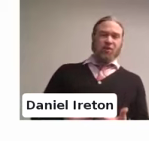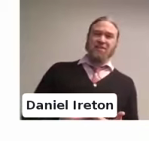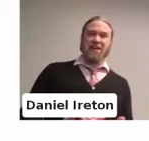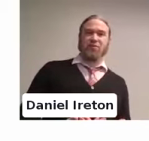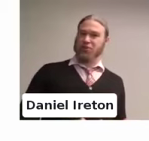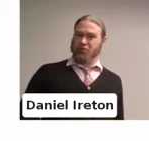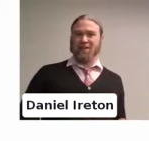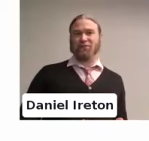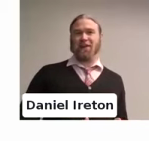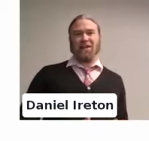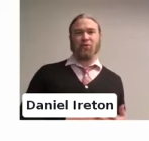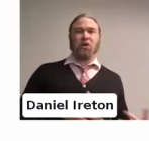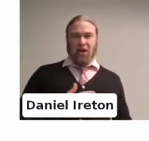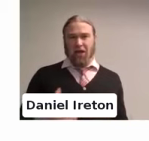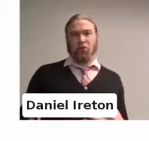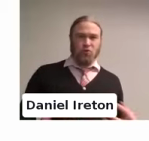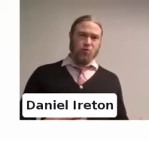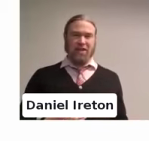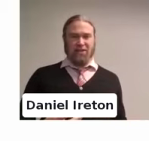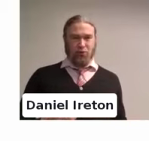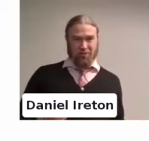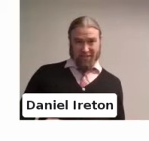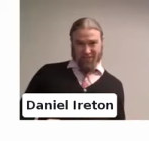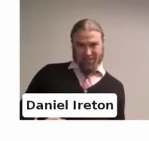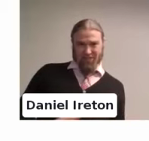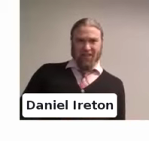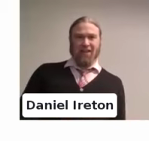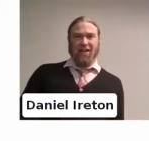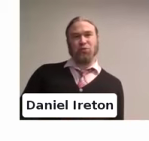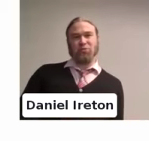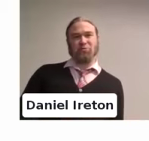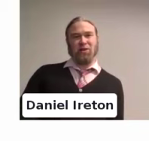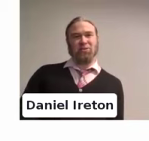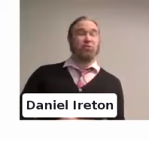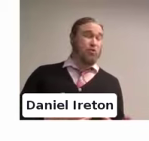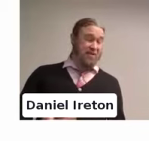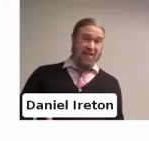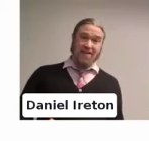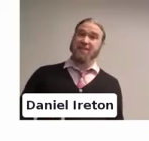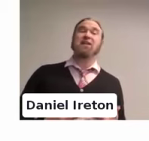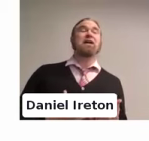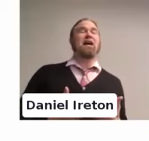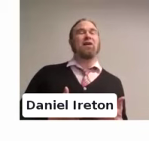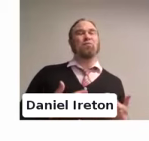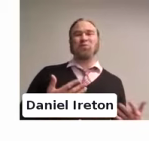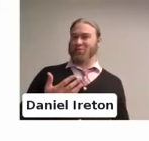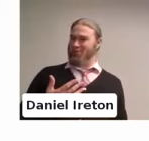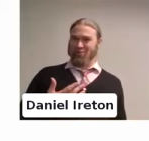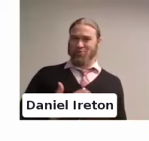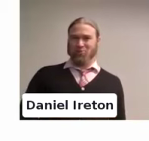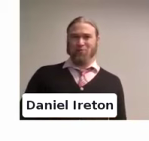Social deduction, our example of werewolf, that social deduction game. You have a hidden trainer and working together you're trying to find out who did this.